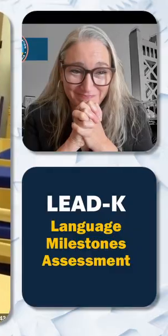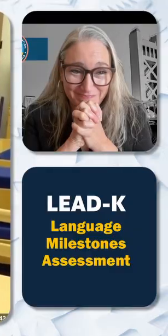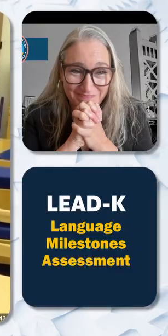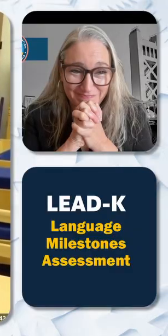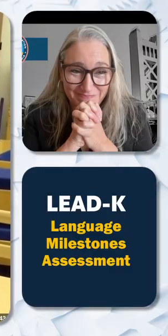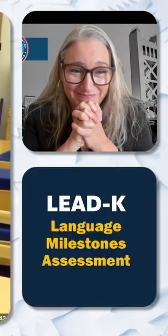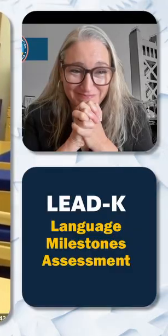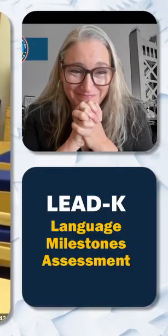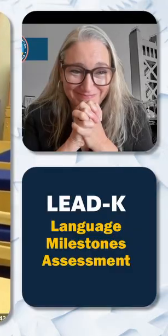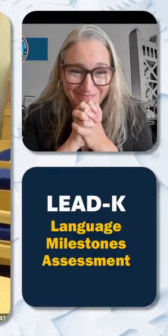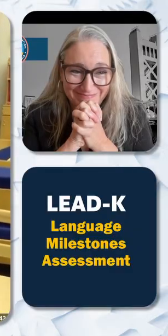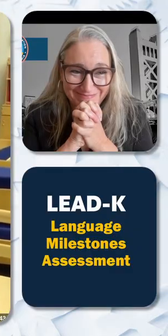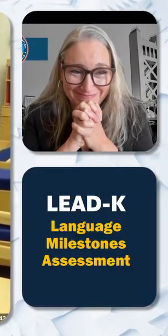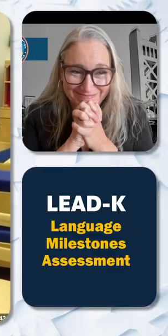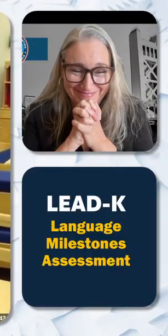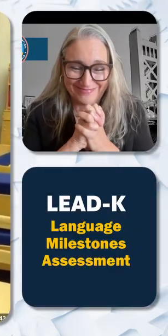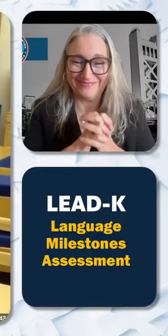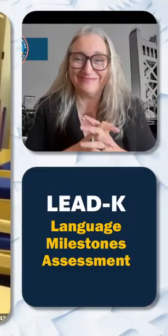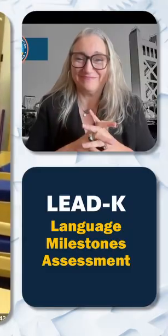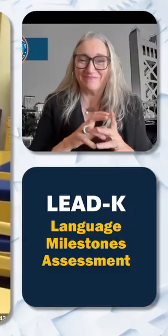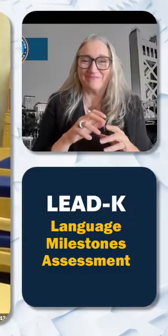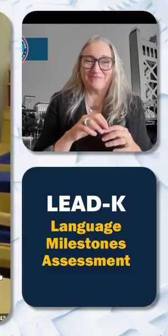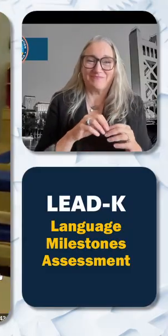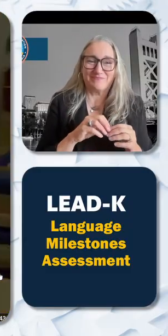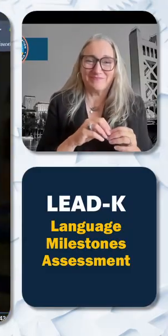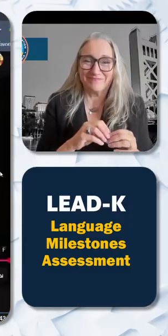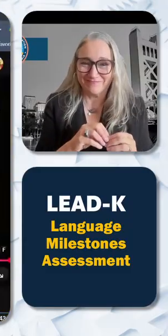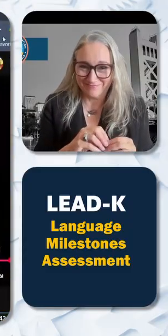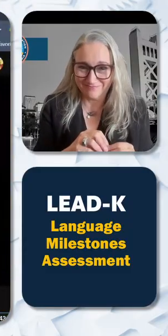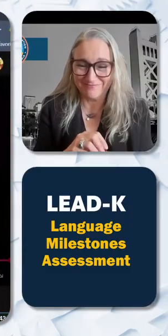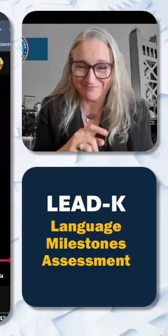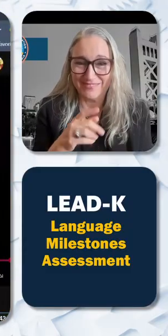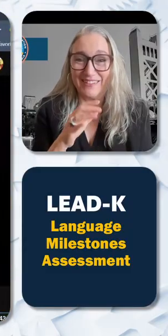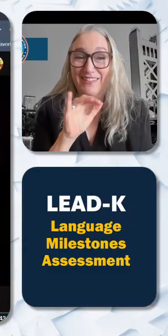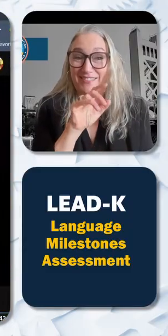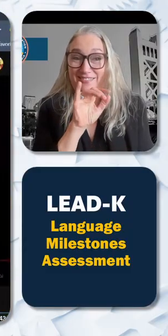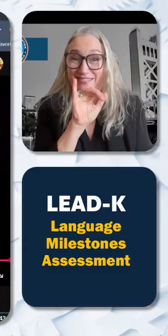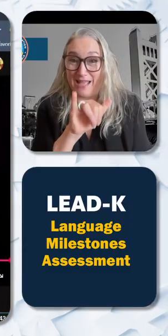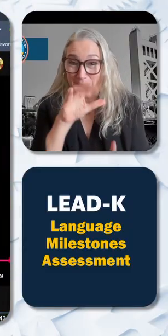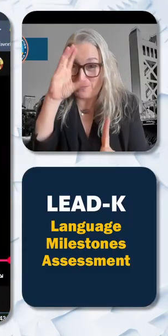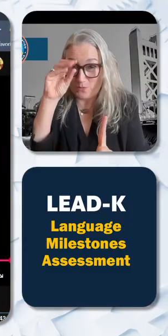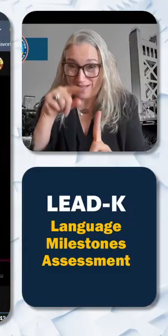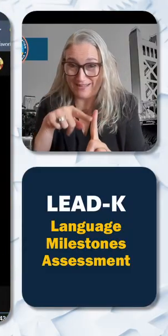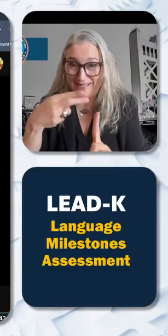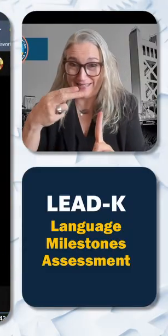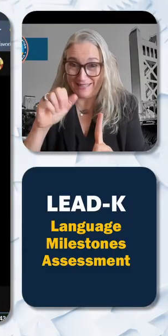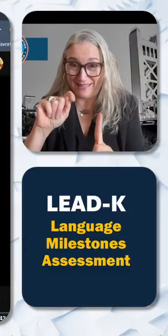Time Song. Tiffany signs, "Go on! Do it again!" Heath starts the song again.